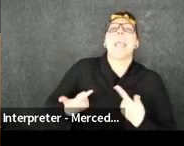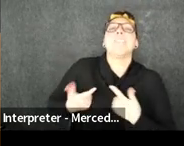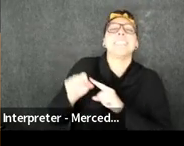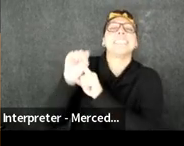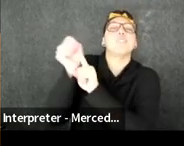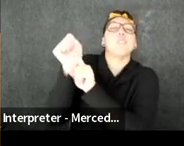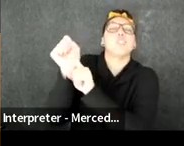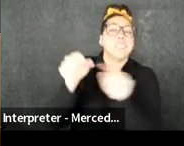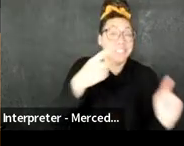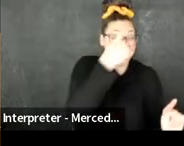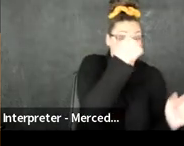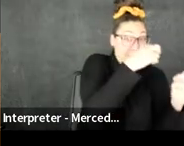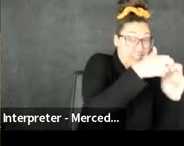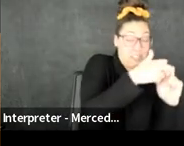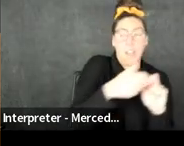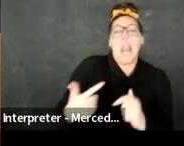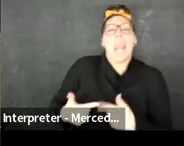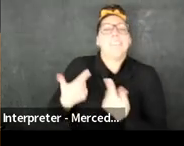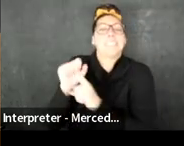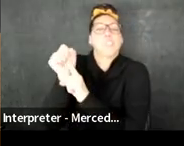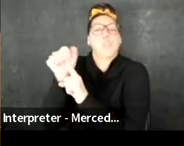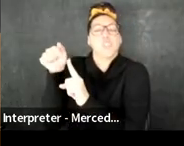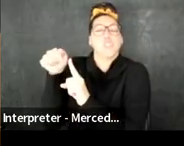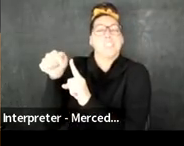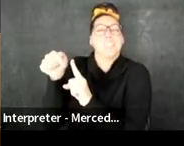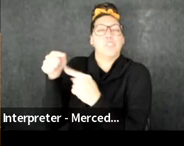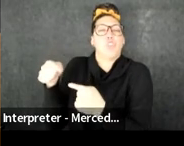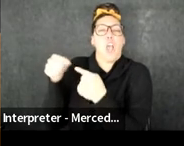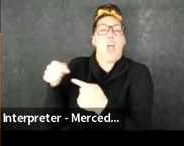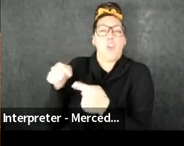that are threatening a student's capacity to complete their academic goals.